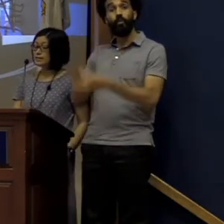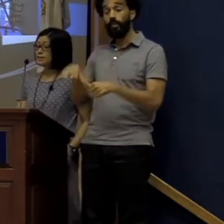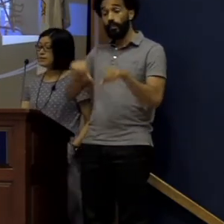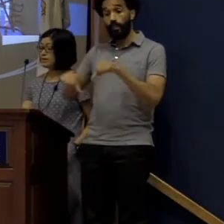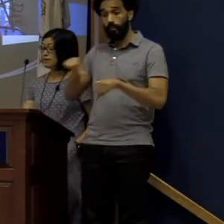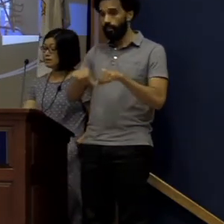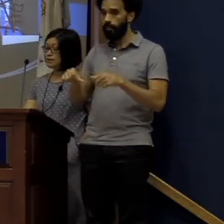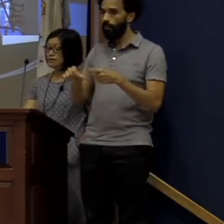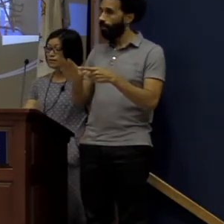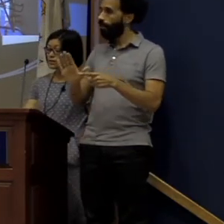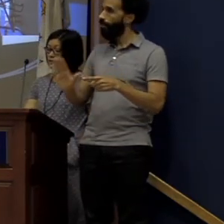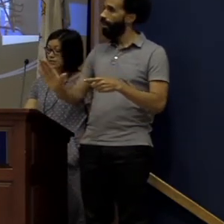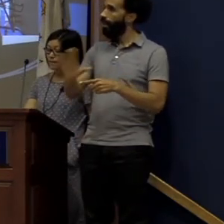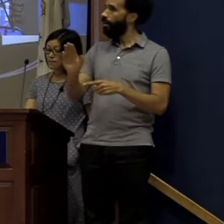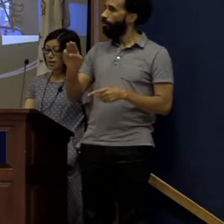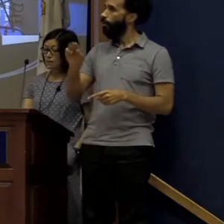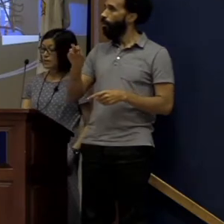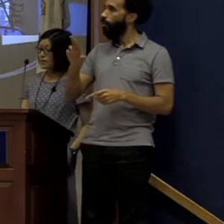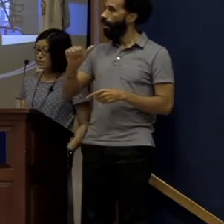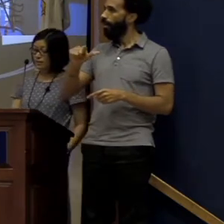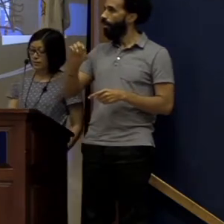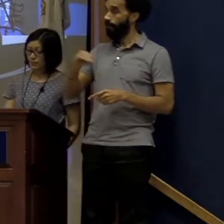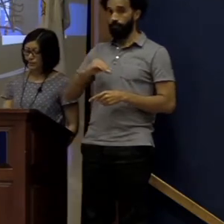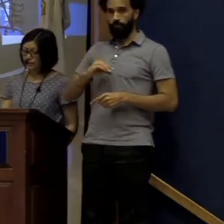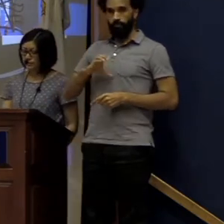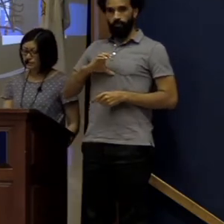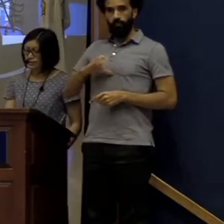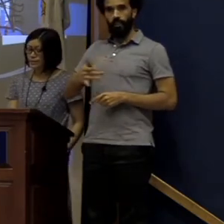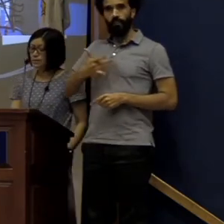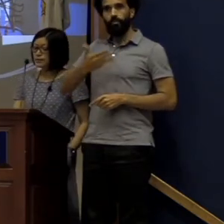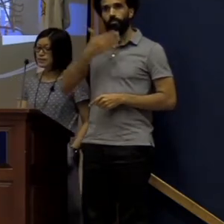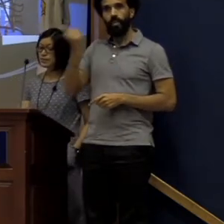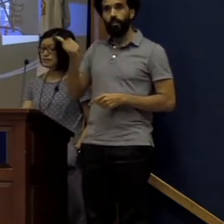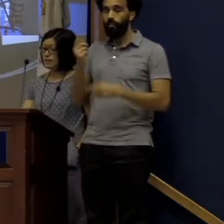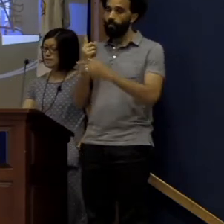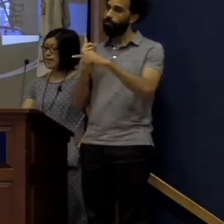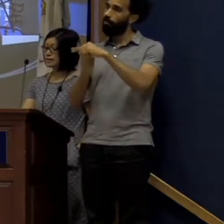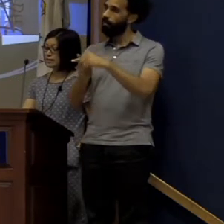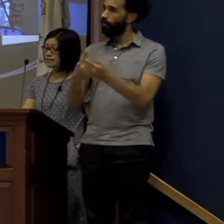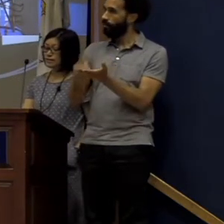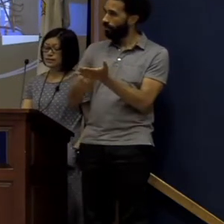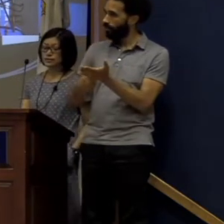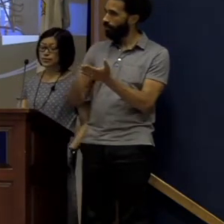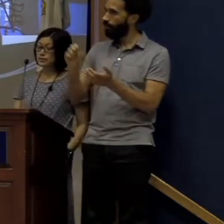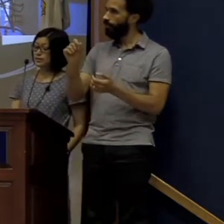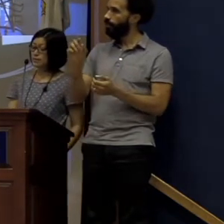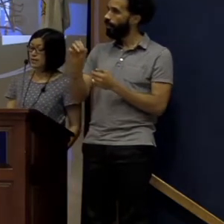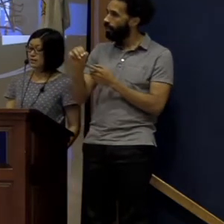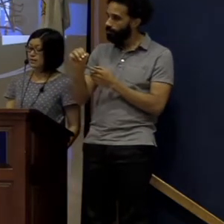Disciplinary content knowledge and STEM were equally important the processes of STEM is active and also community-based and